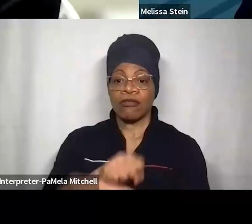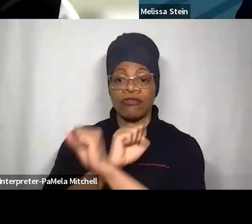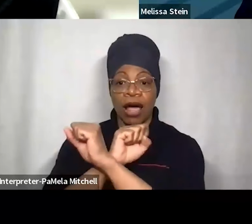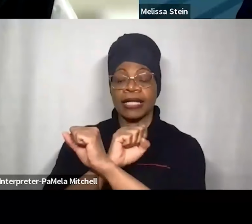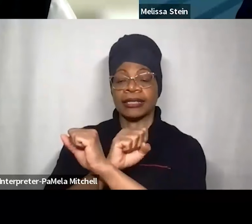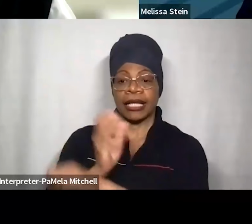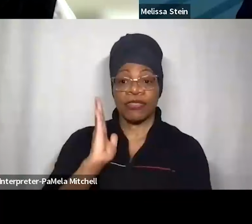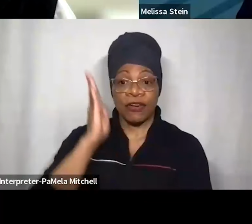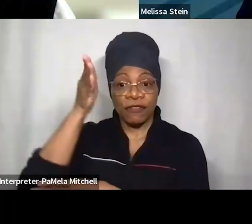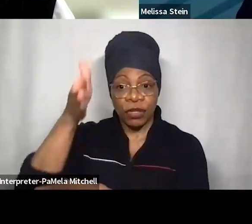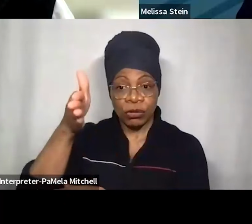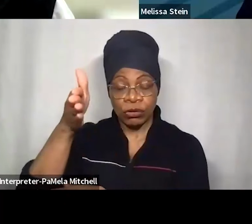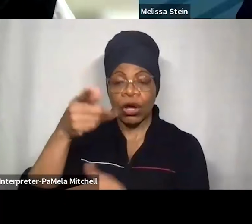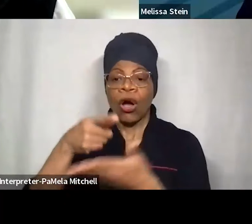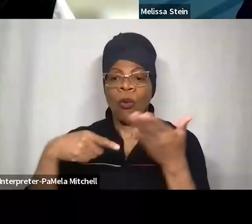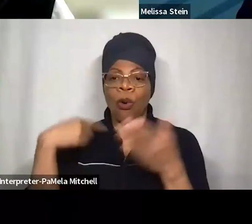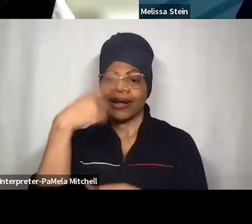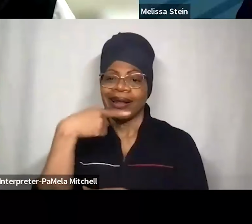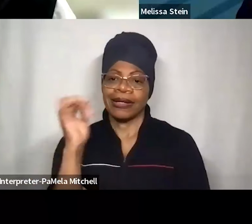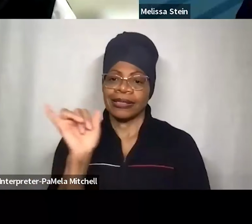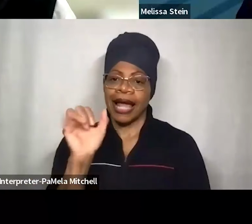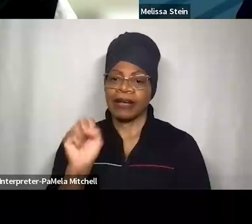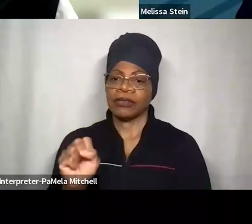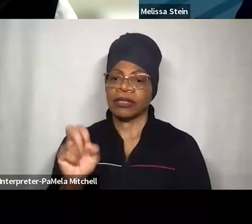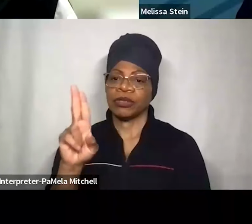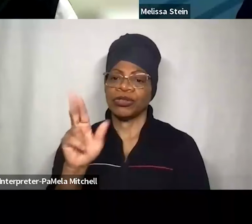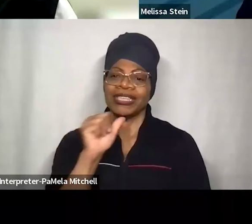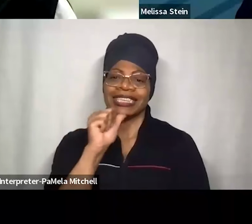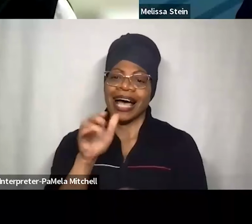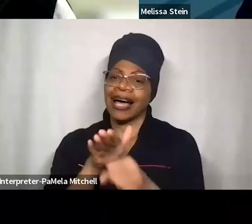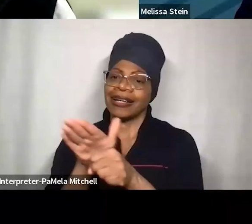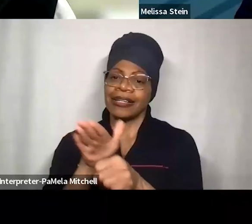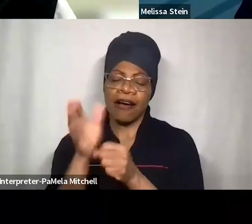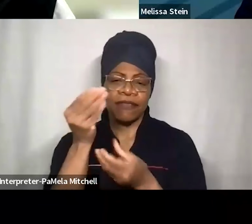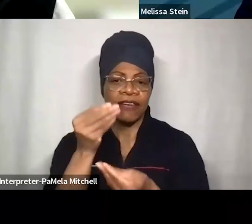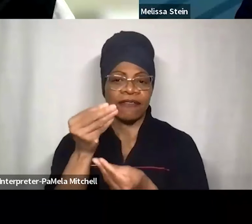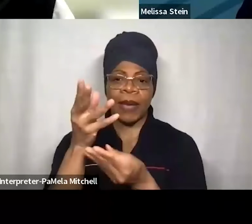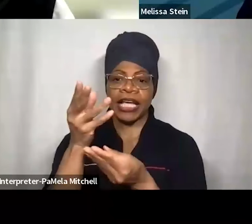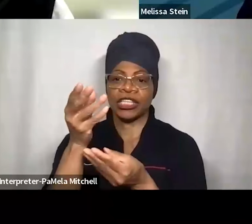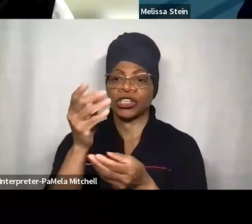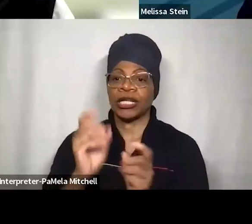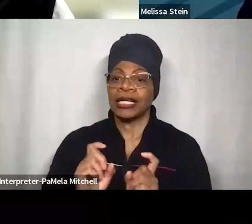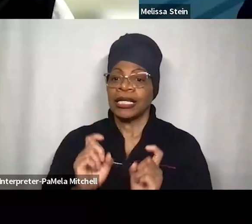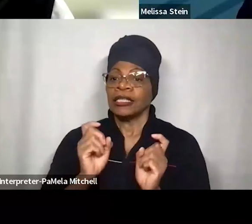What it looks like for substance abuse is not enough information to actually give you a sense of whether or not that person